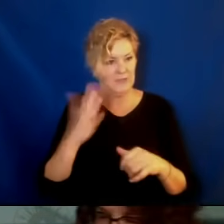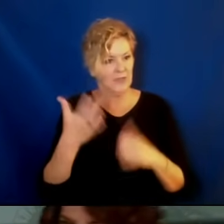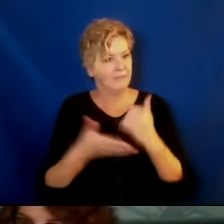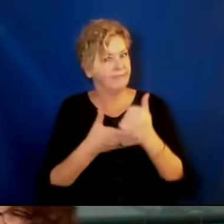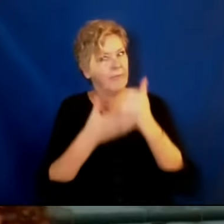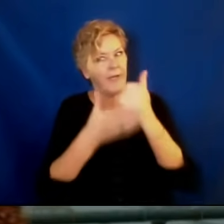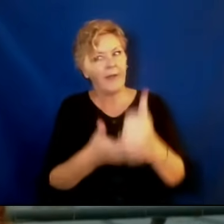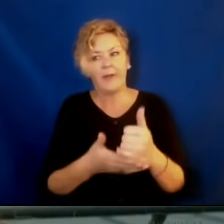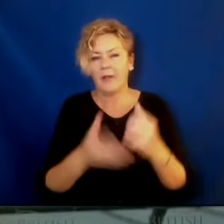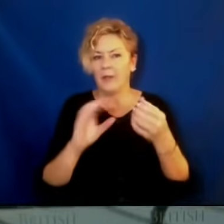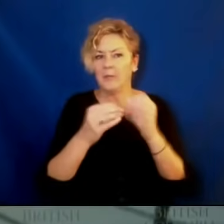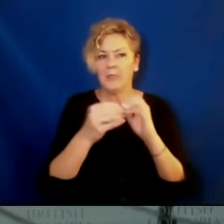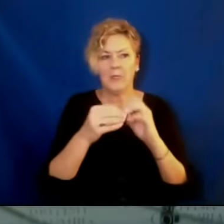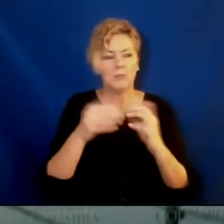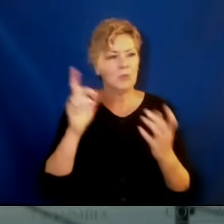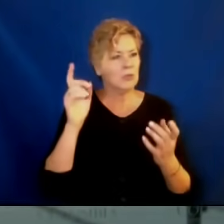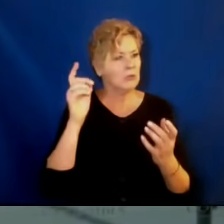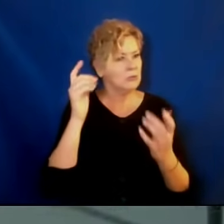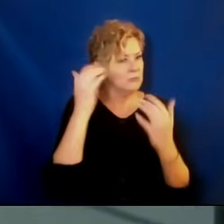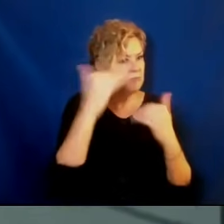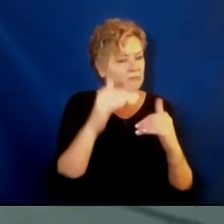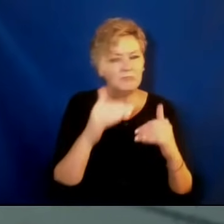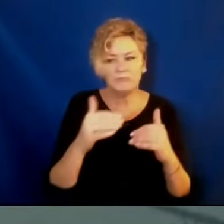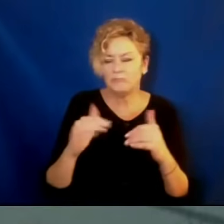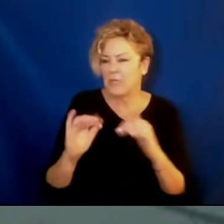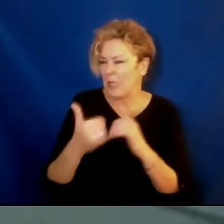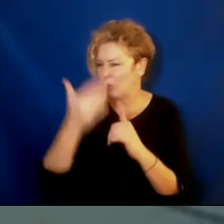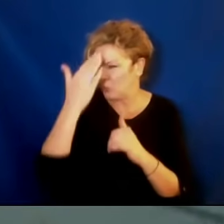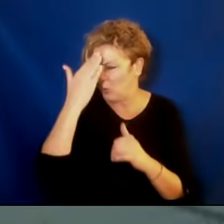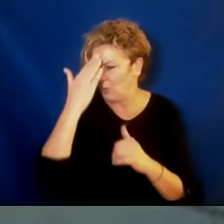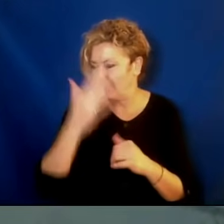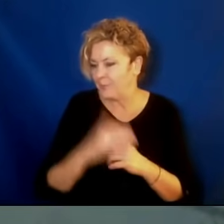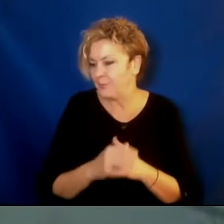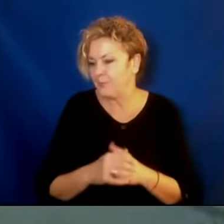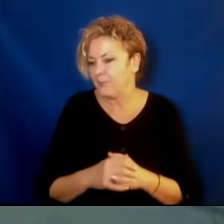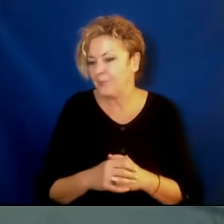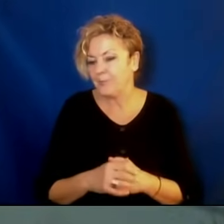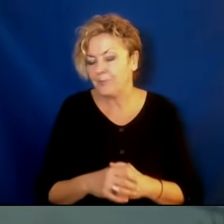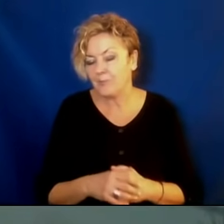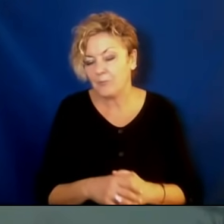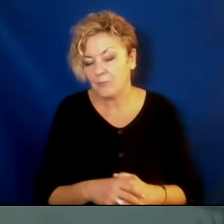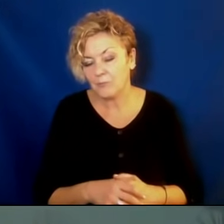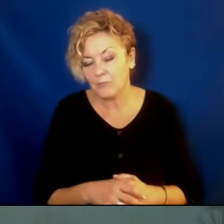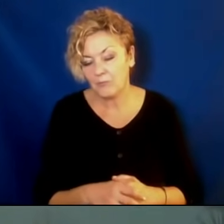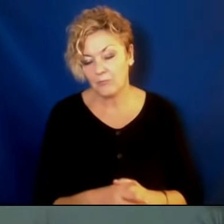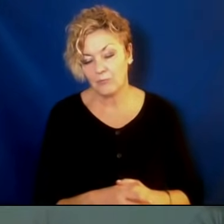Obviously we won't know the exact impact of last week's social gathering order for another week or so